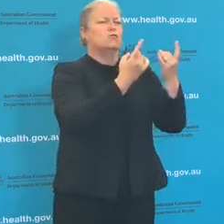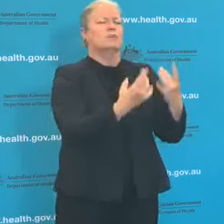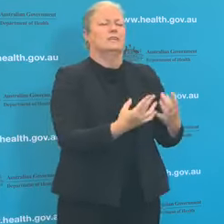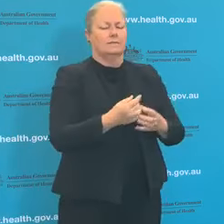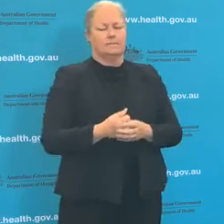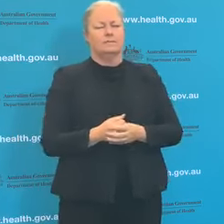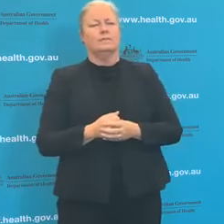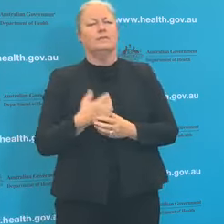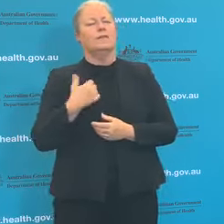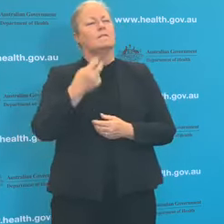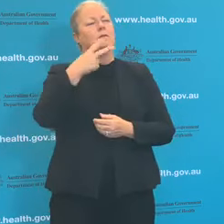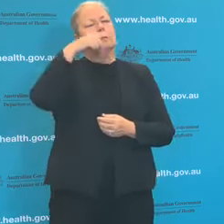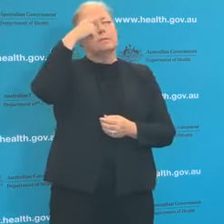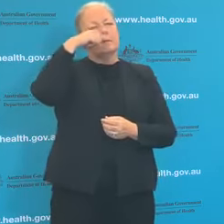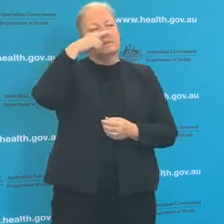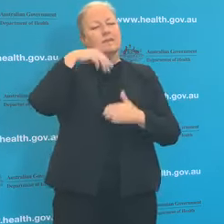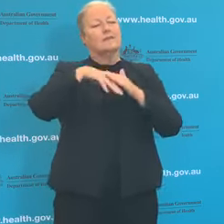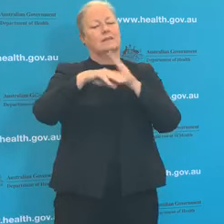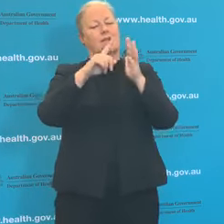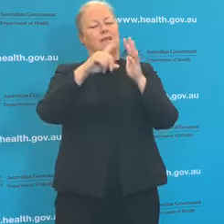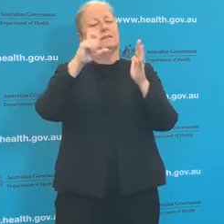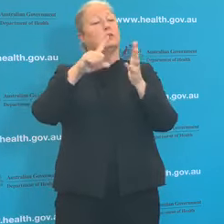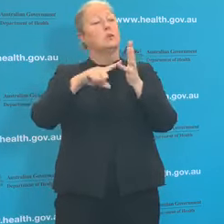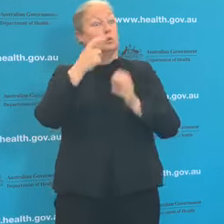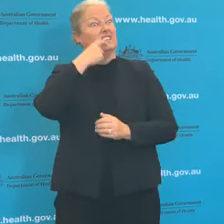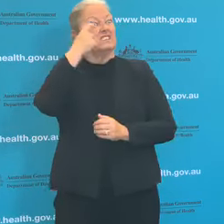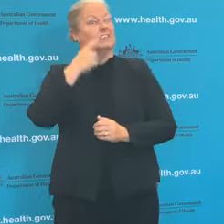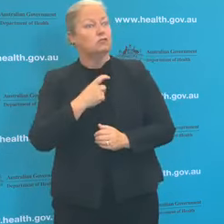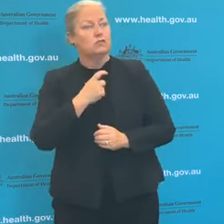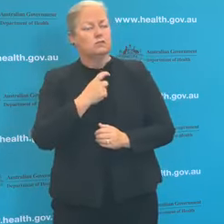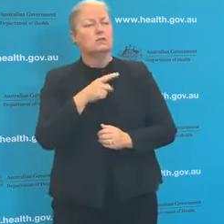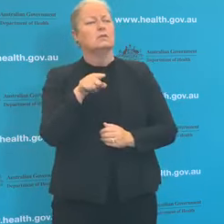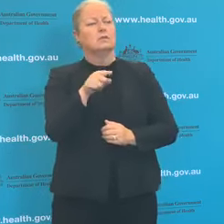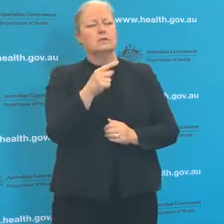ventilators in intensive care units, 27 people in intensive care. Do that number